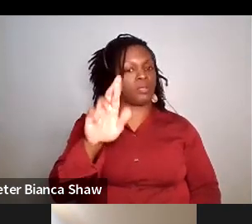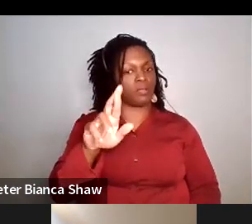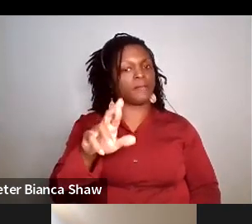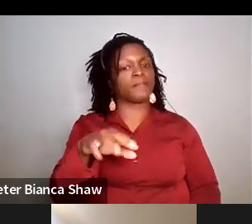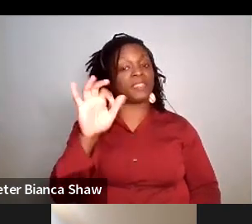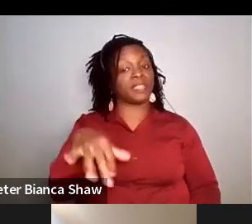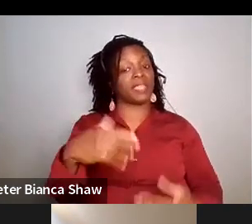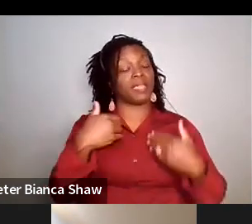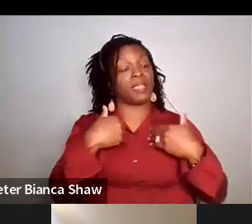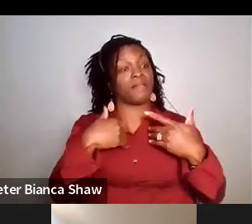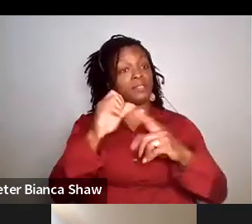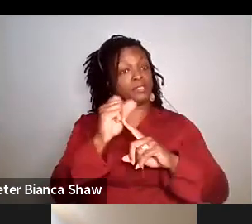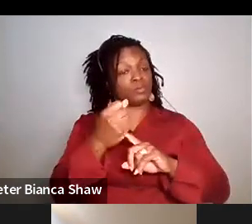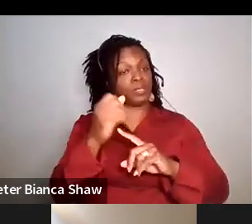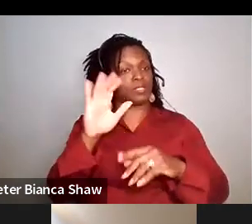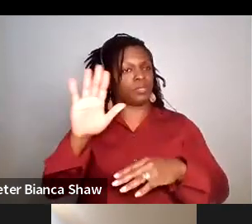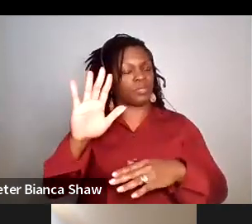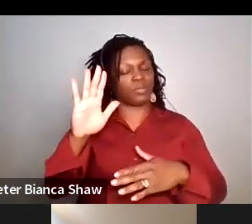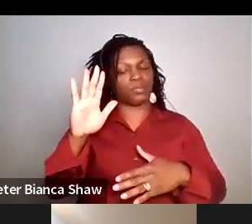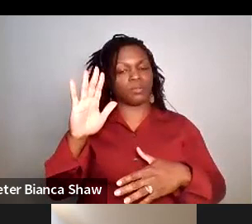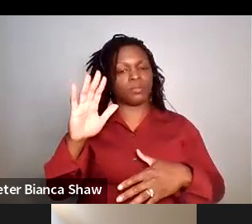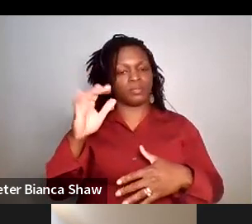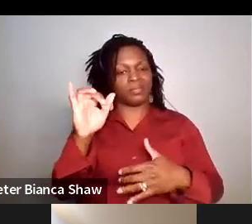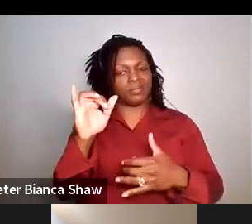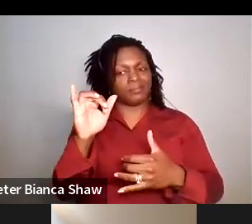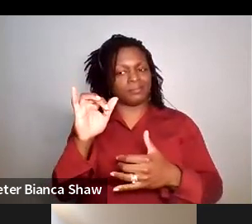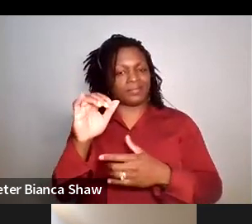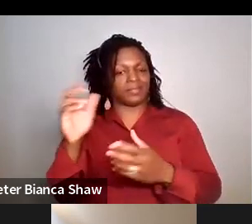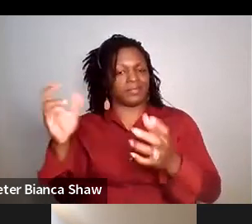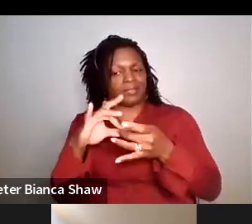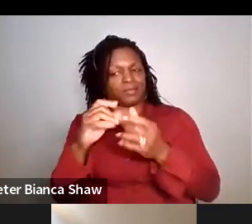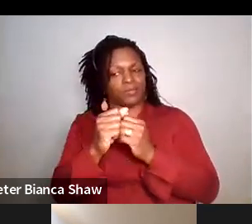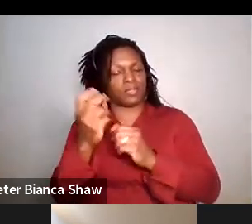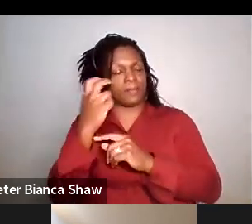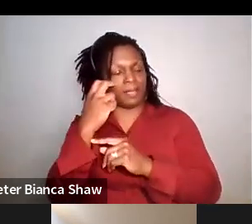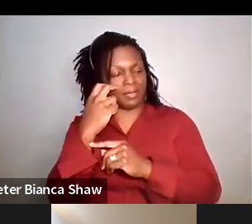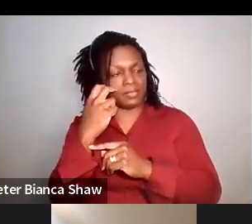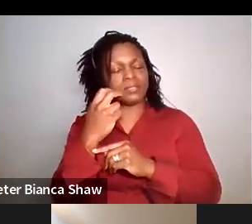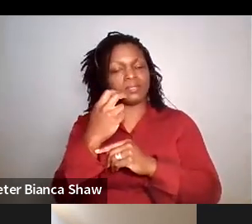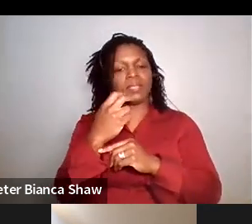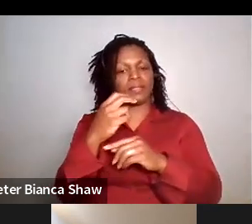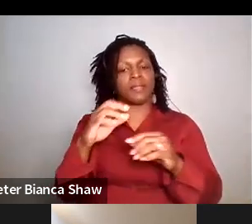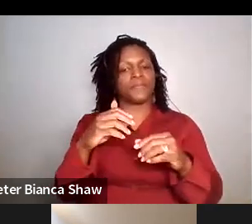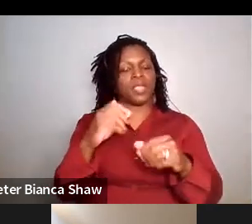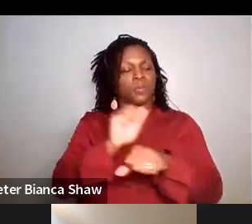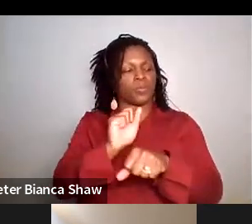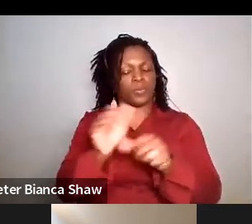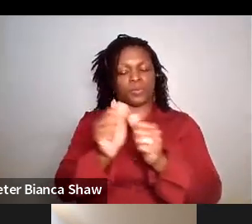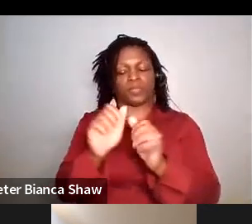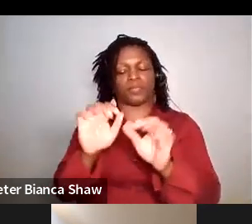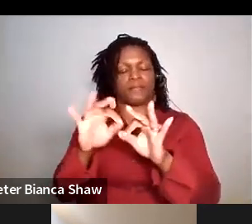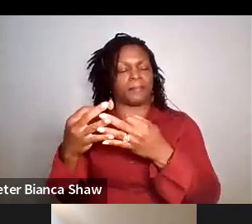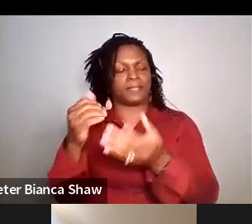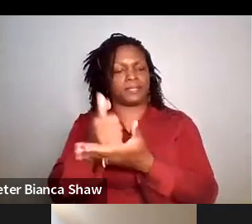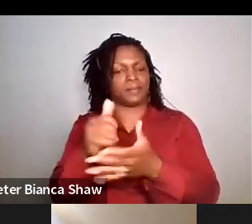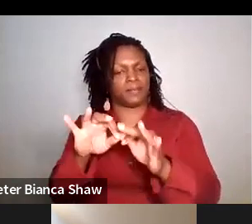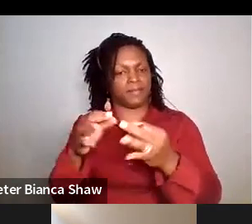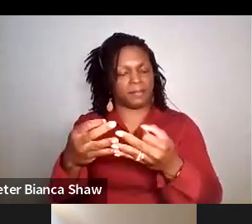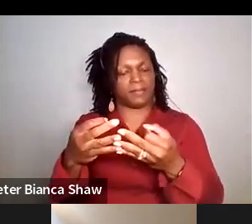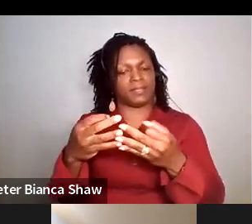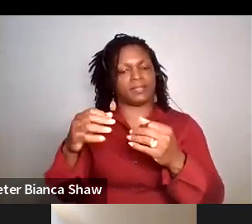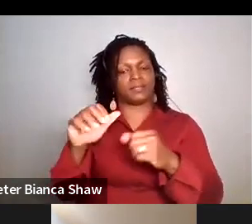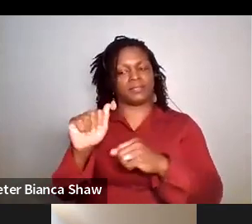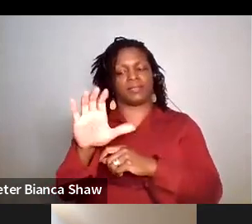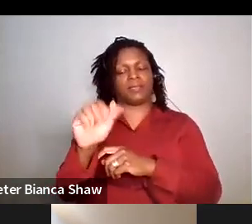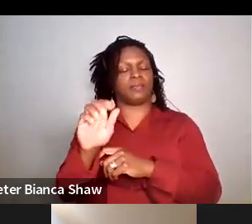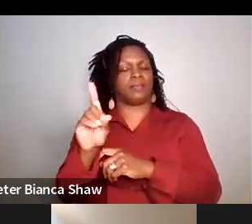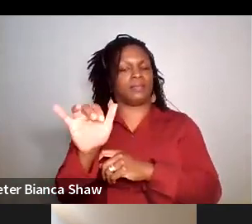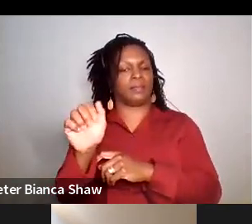I work as the program coordinator with families helping families and Kadiana and I also work as the disability coordinator with the Mayor President's office in life.